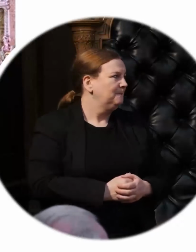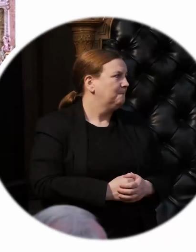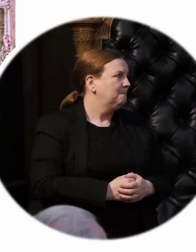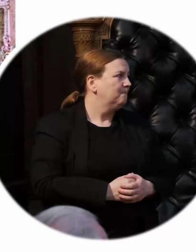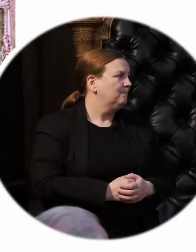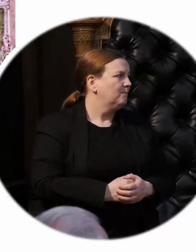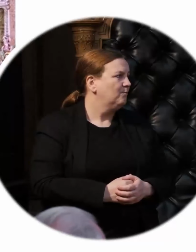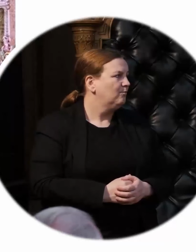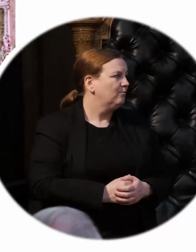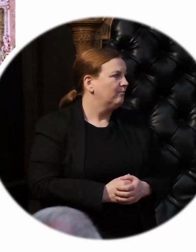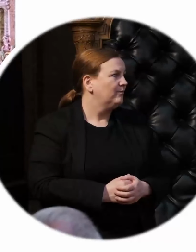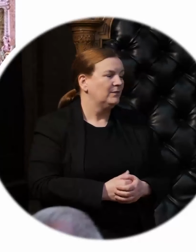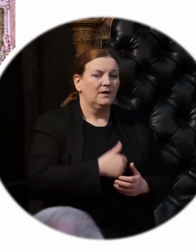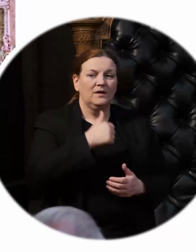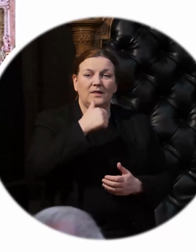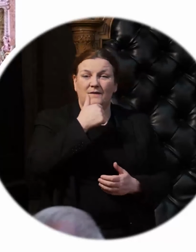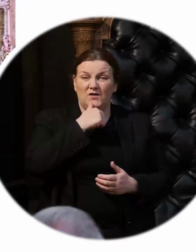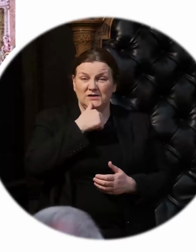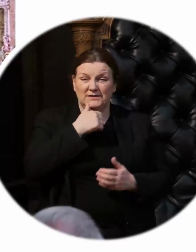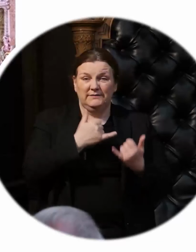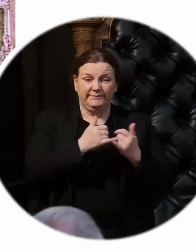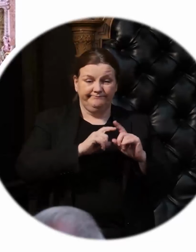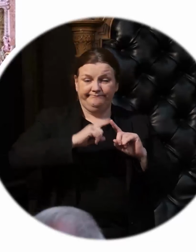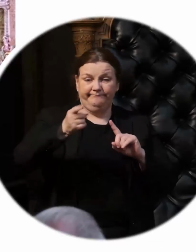The first, sorry, the first commuter railway company in